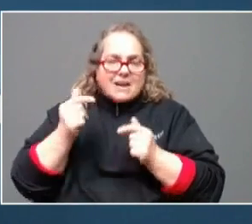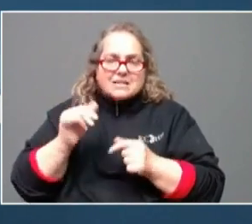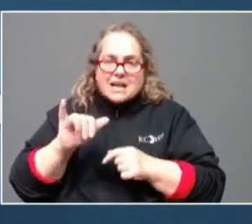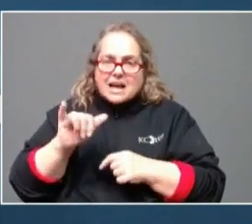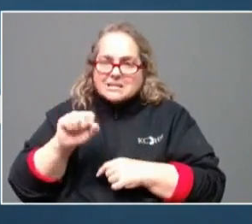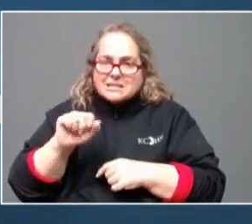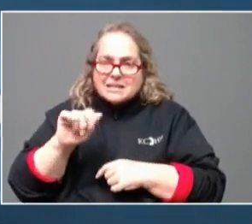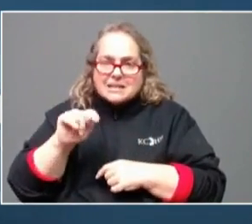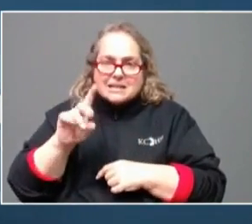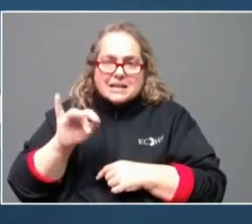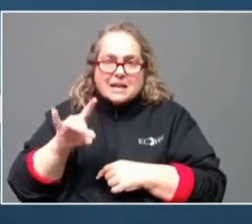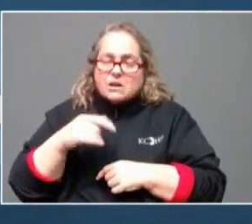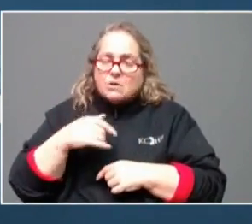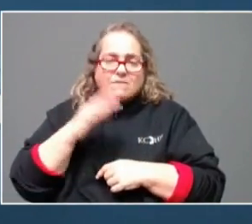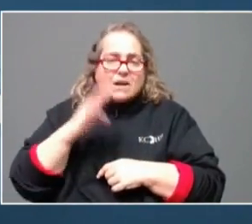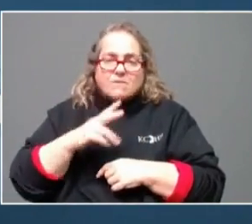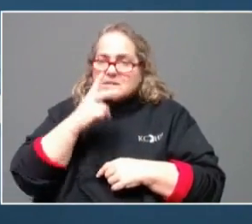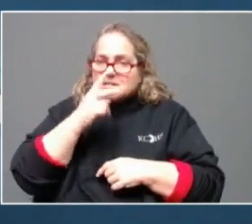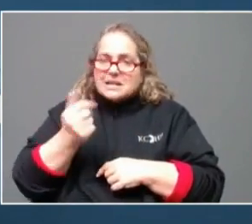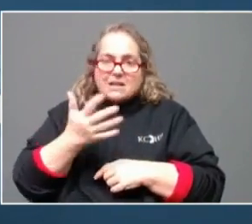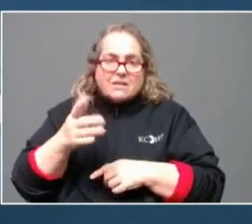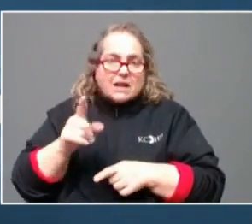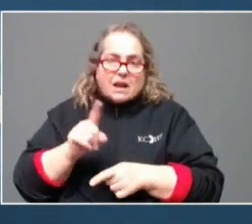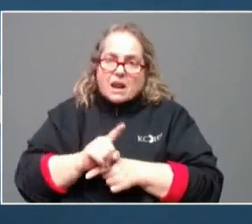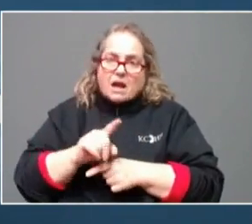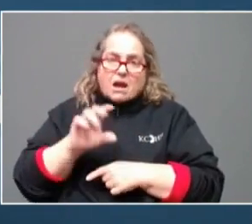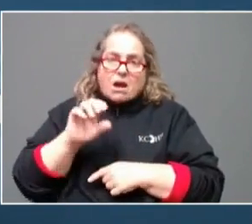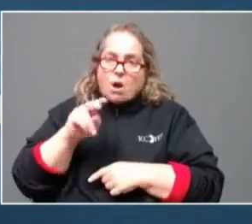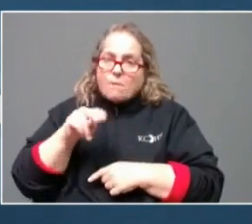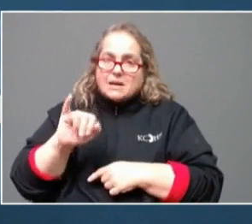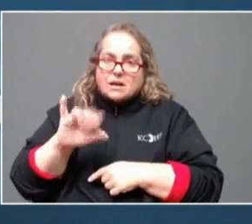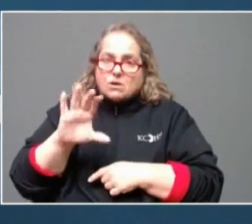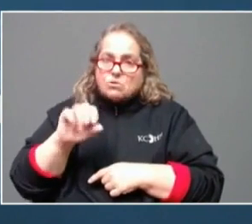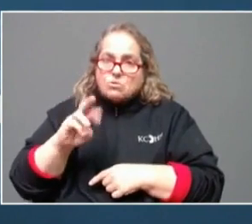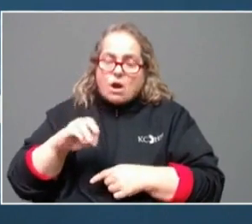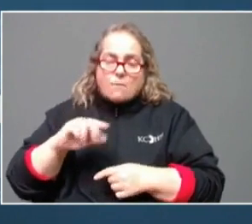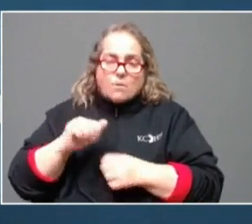seen anything like a micron in terms of its aggressiveness and spread to date.